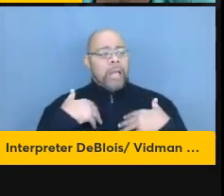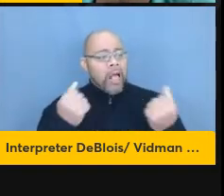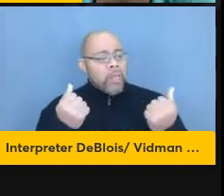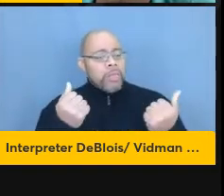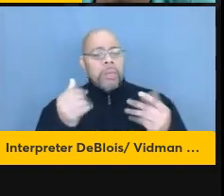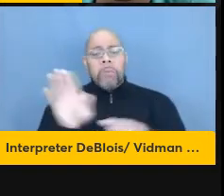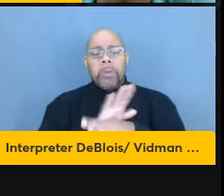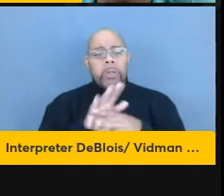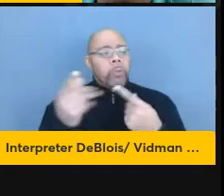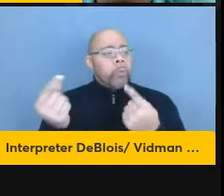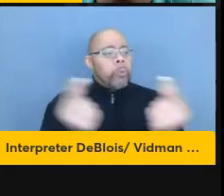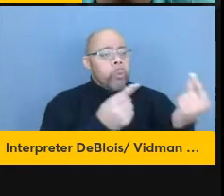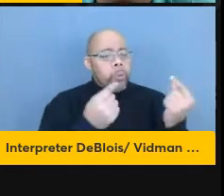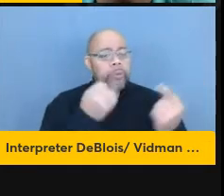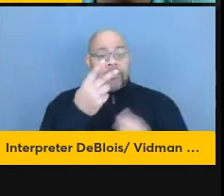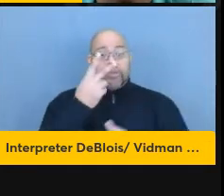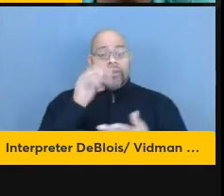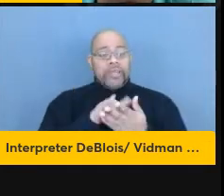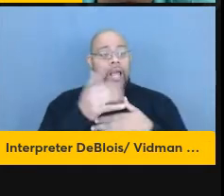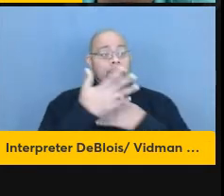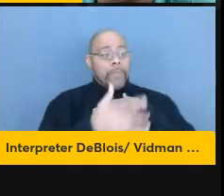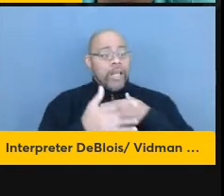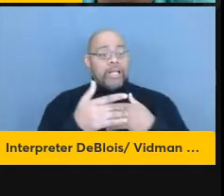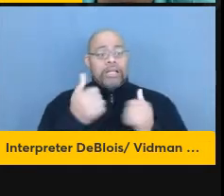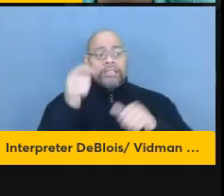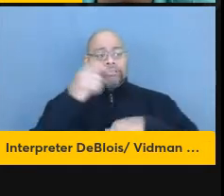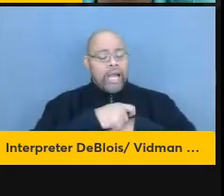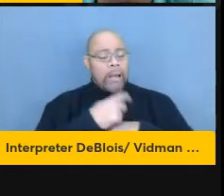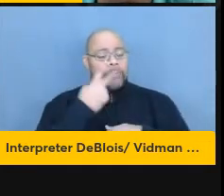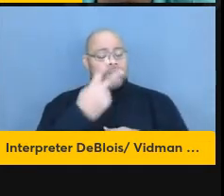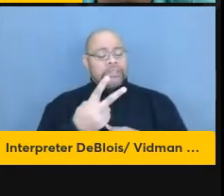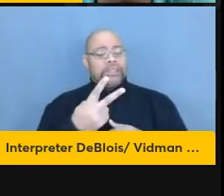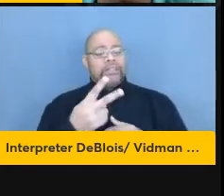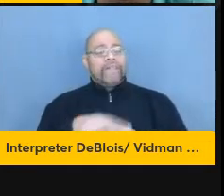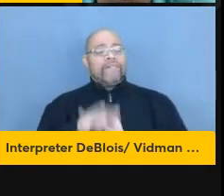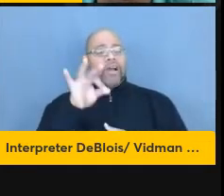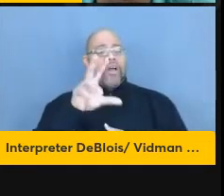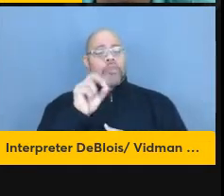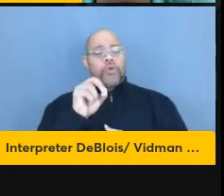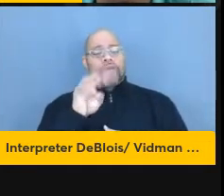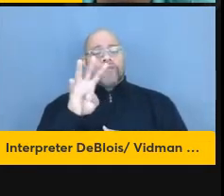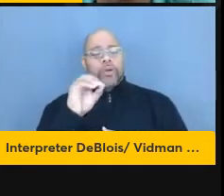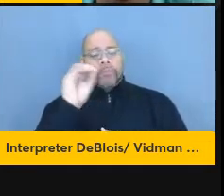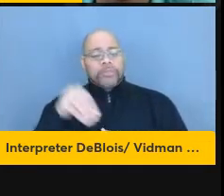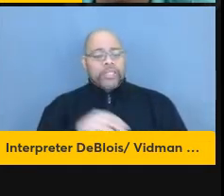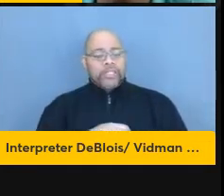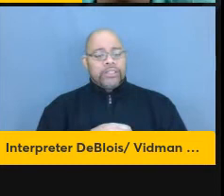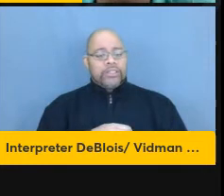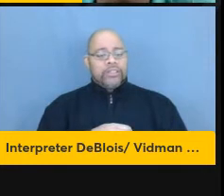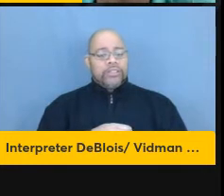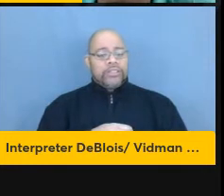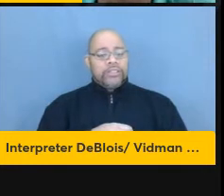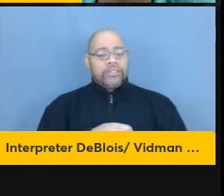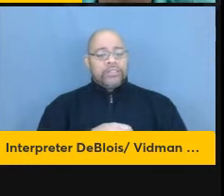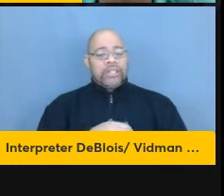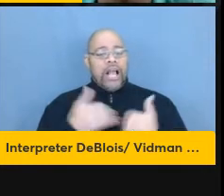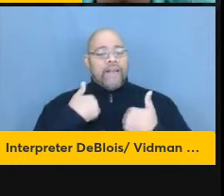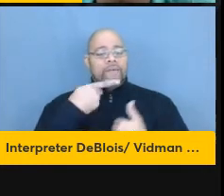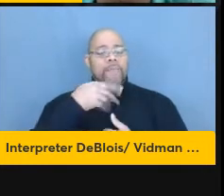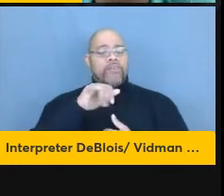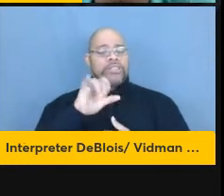business. So if you have a look at their blood at any one time, you'll find 30 to 40% are got parasites in them, if you use a